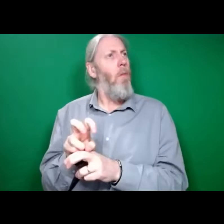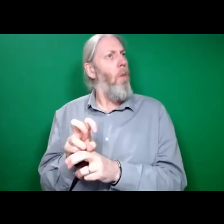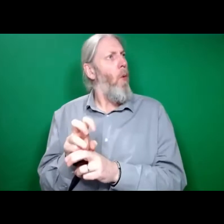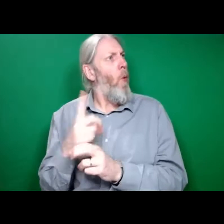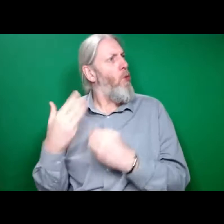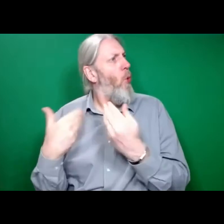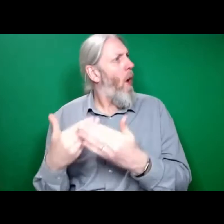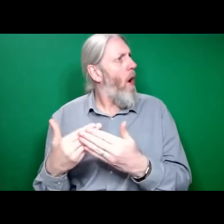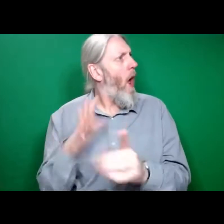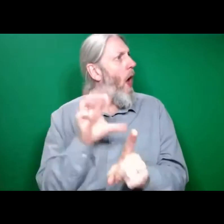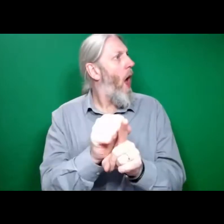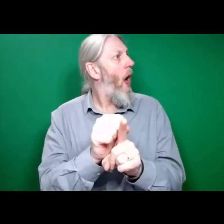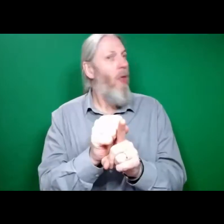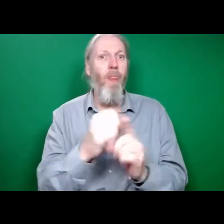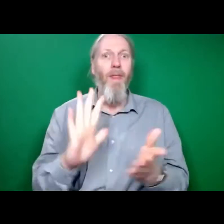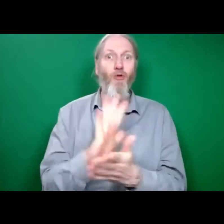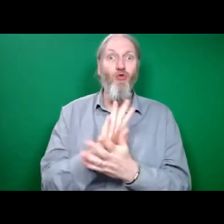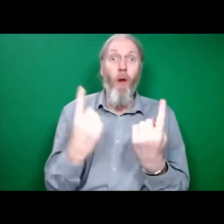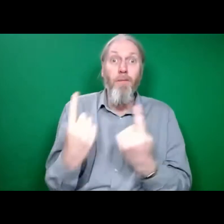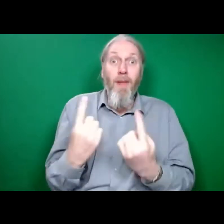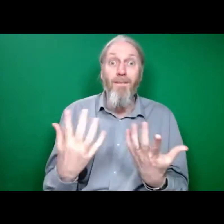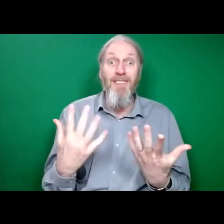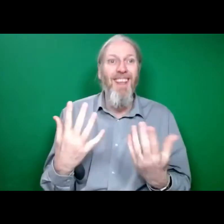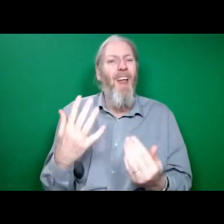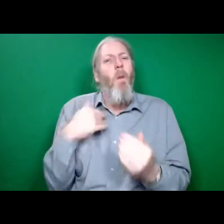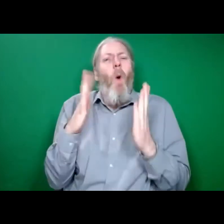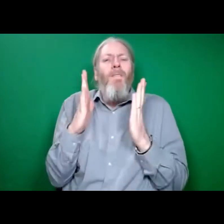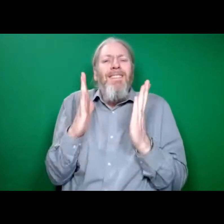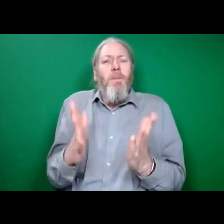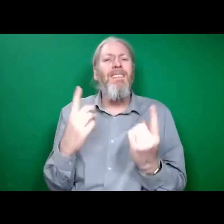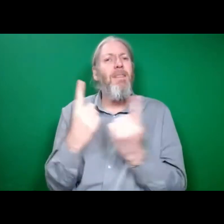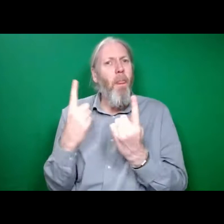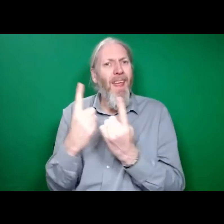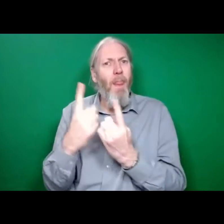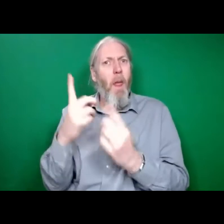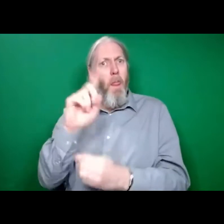It goes to how we engage externally, I think that's what Lauren is also referring to, that we're making